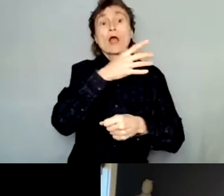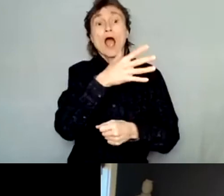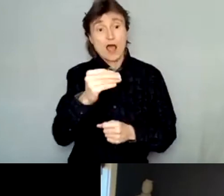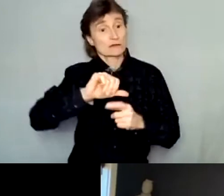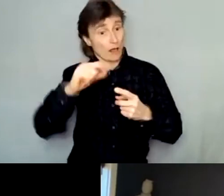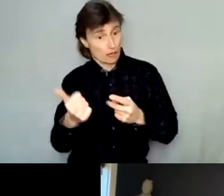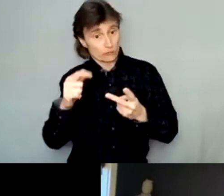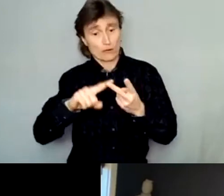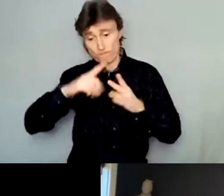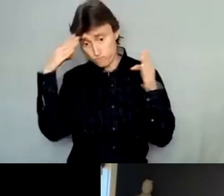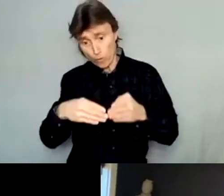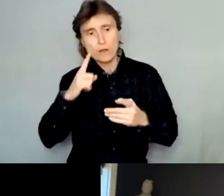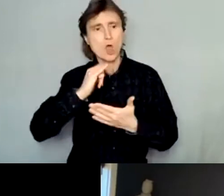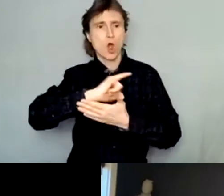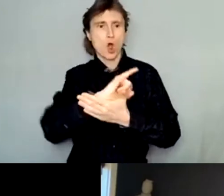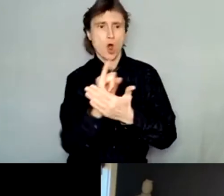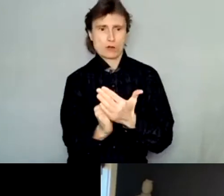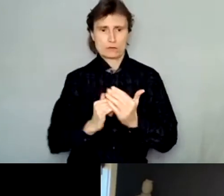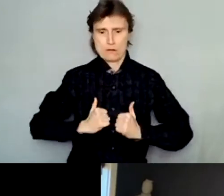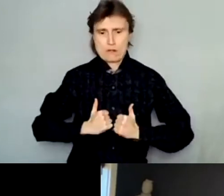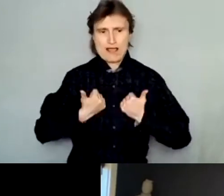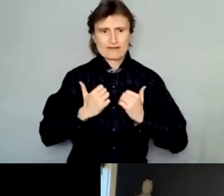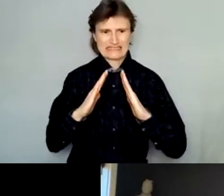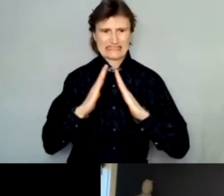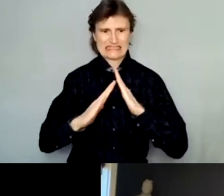And as I'm sure you have all experienced.